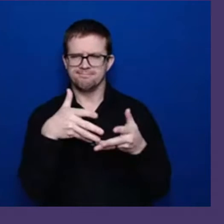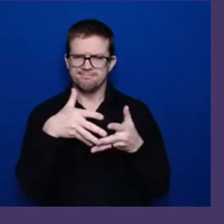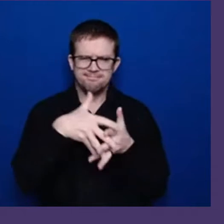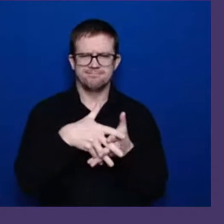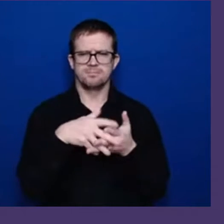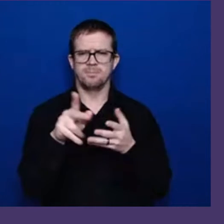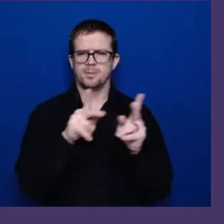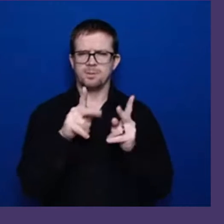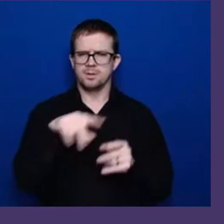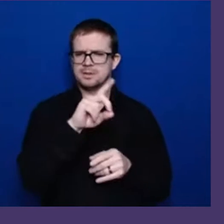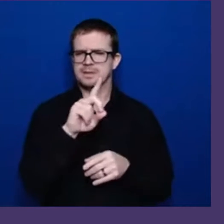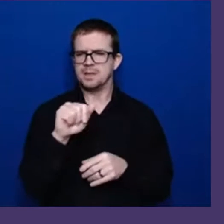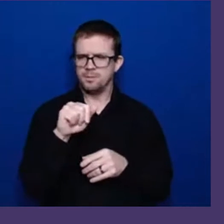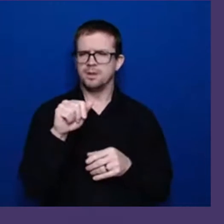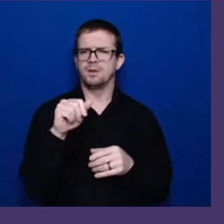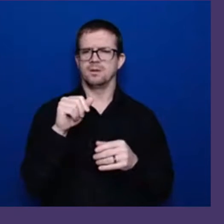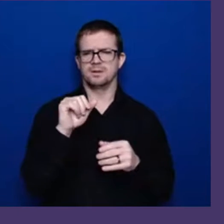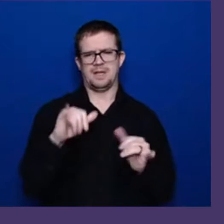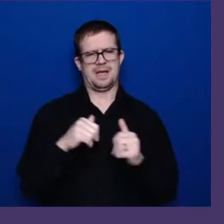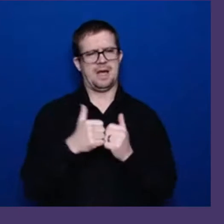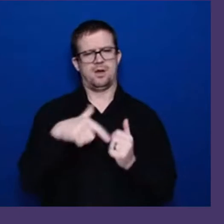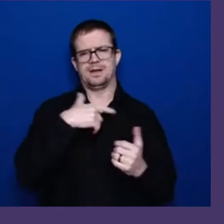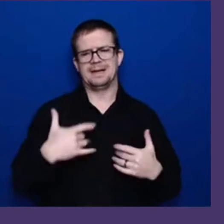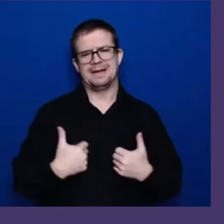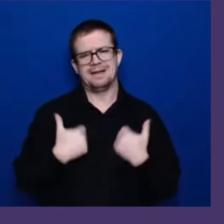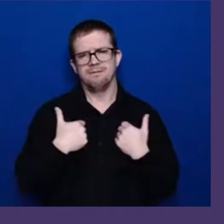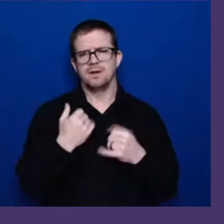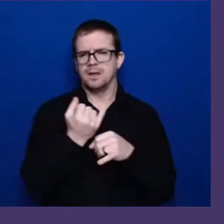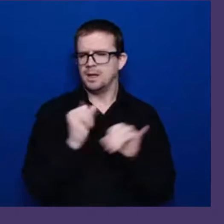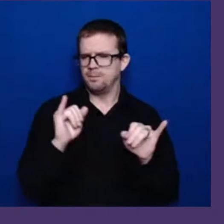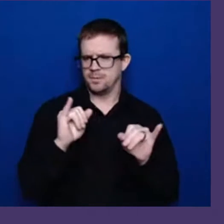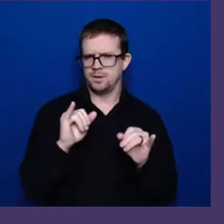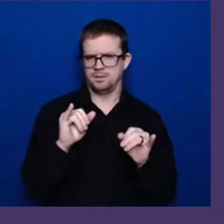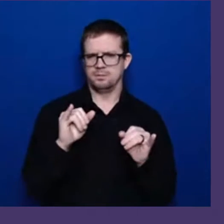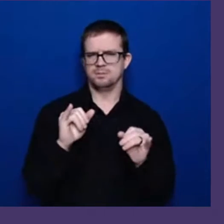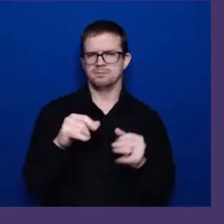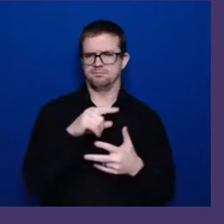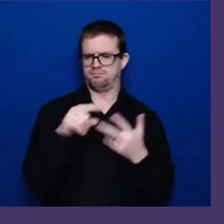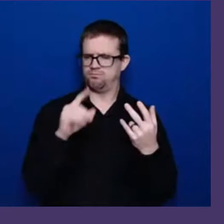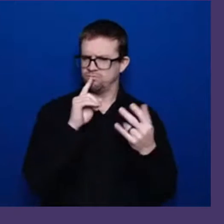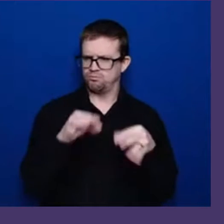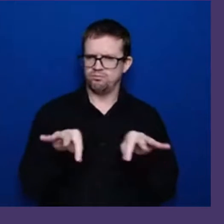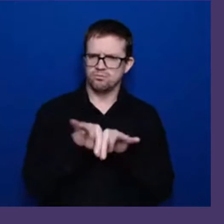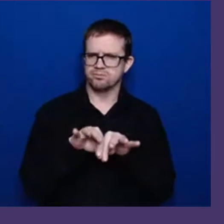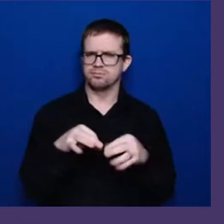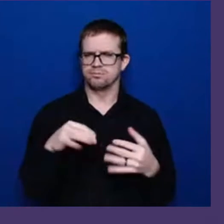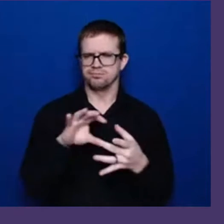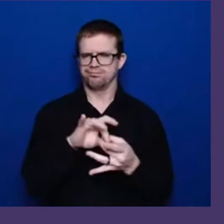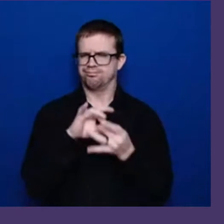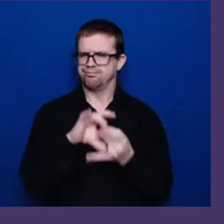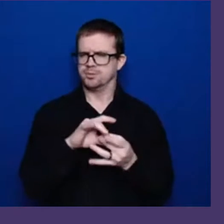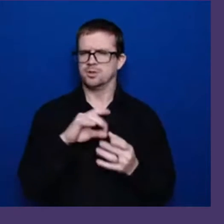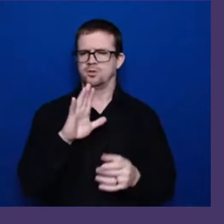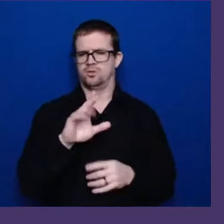They have been fundamental when it comes to disability rights. When I think of disability justice,